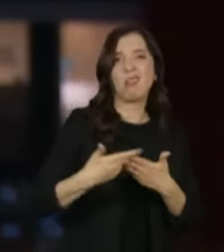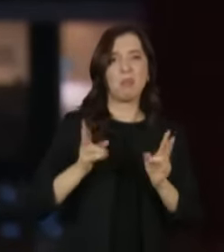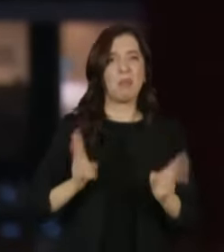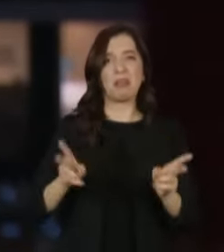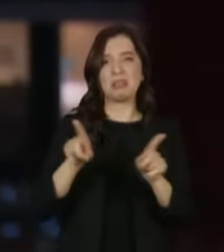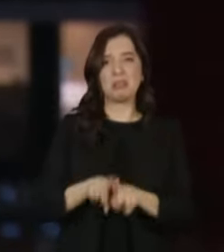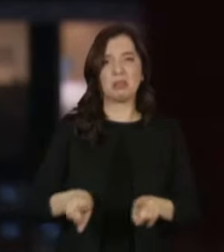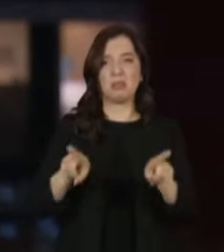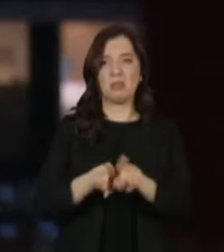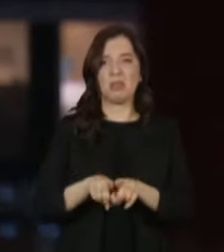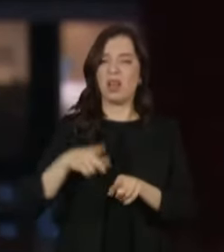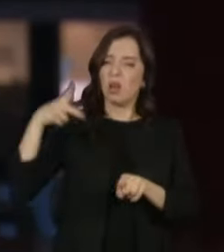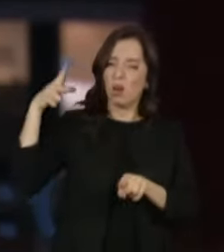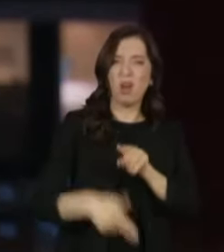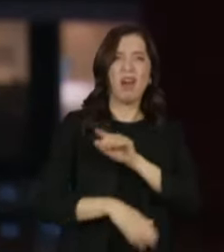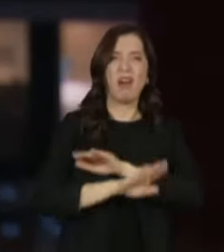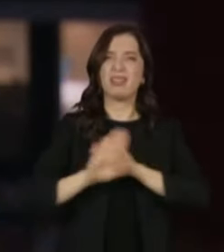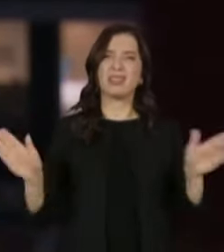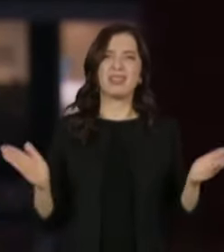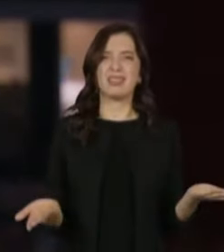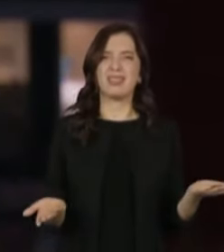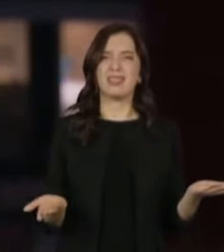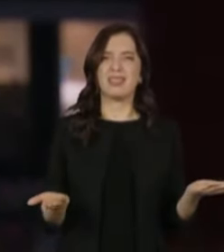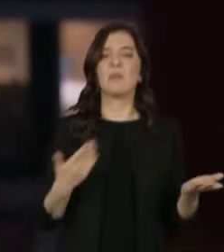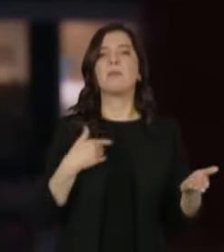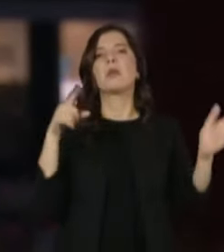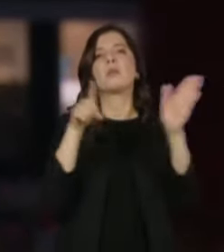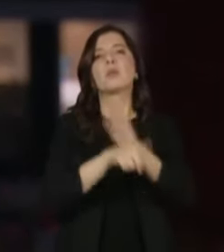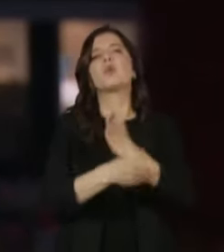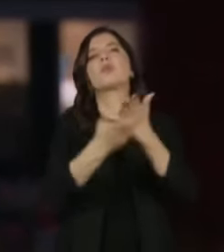when you're going to stop you've already left the interview crying You're the guy who only speaks when he has a teleprompter